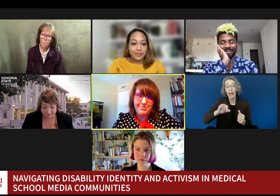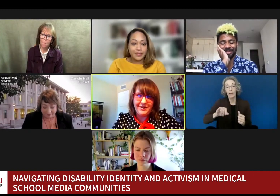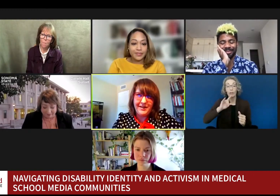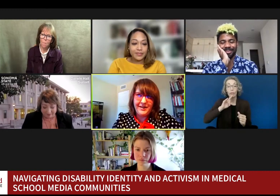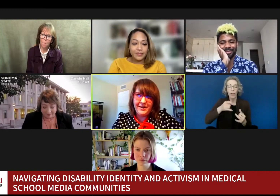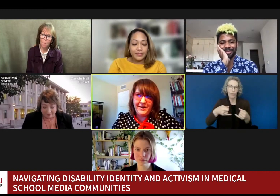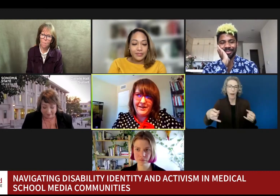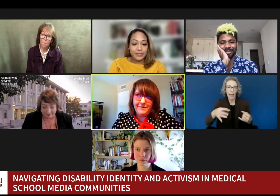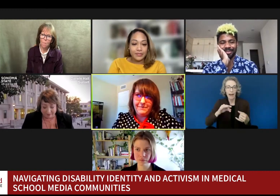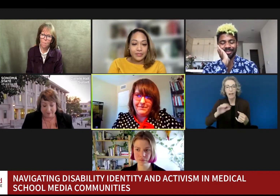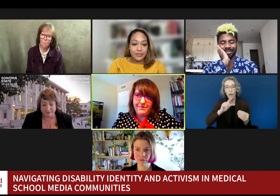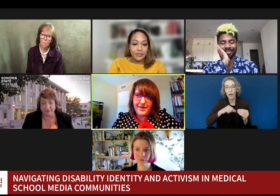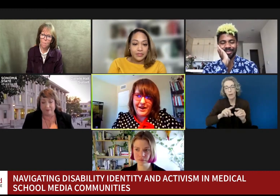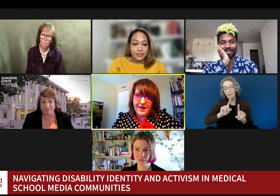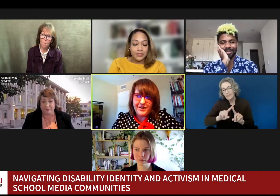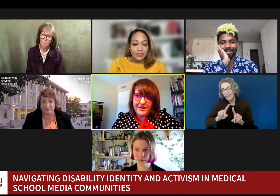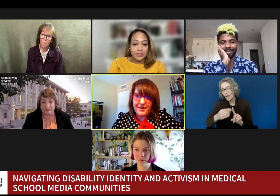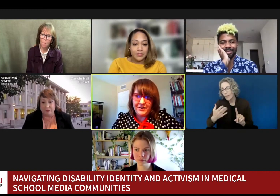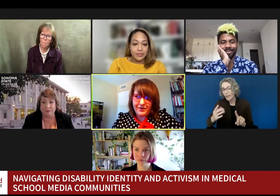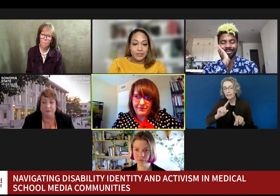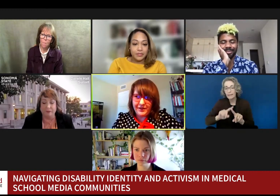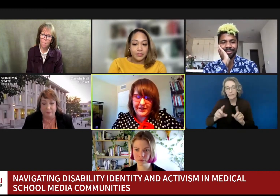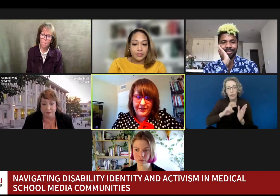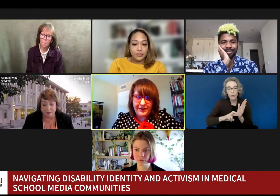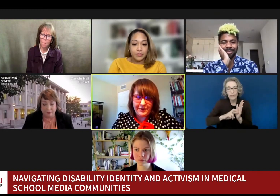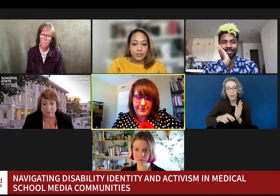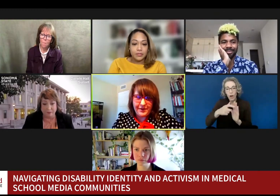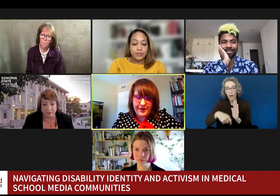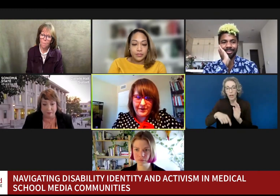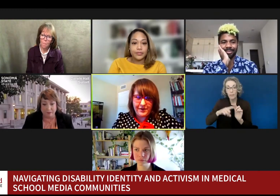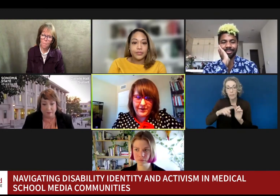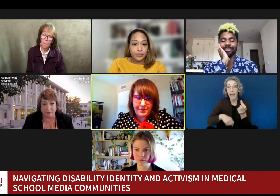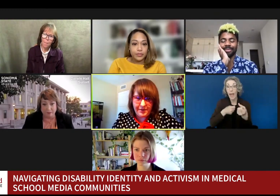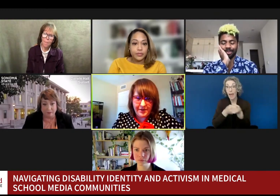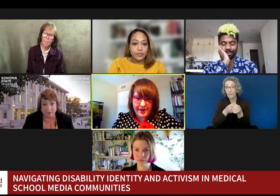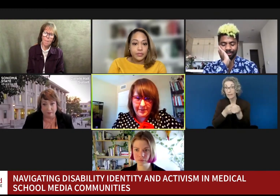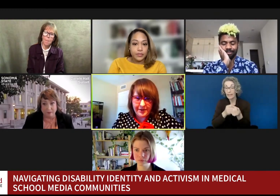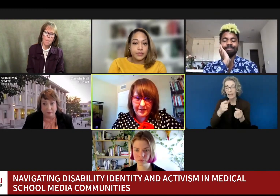But advocacy can look really different depending on the power dynamics.